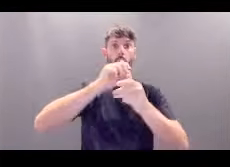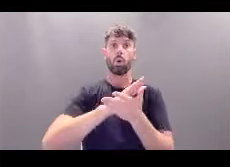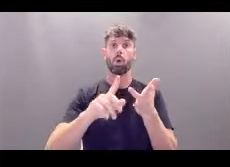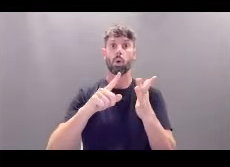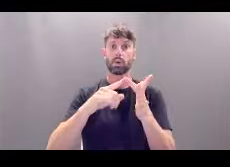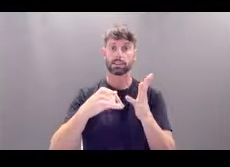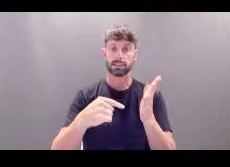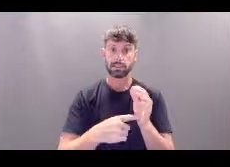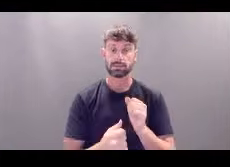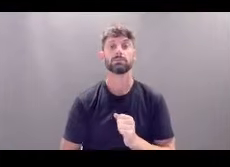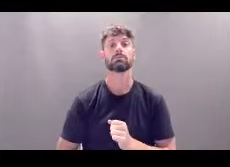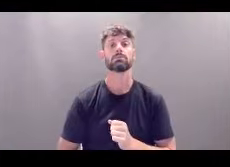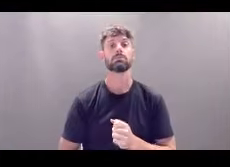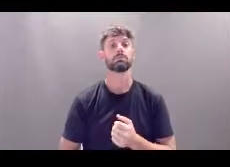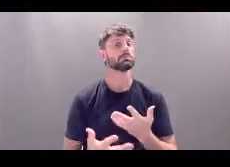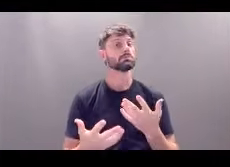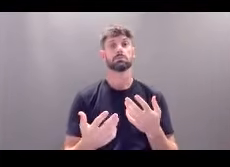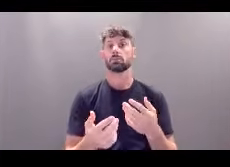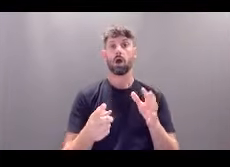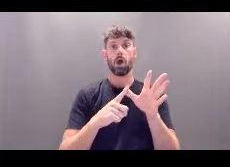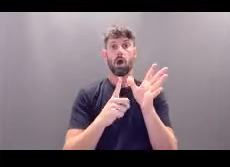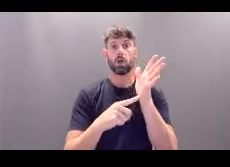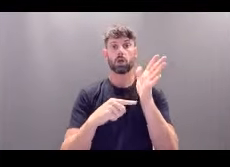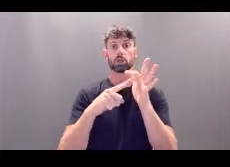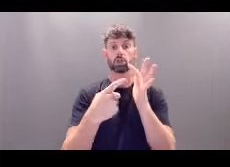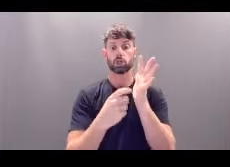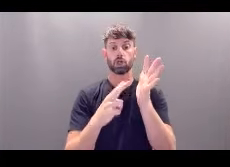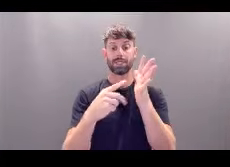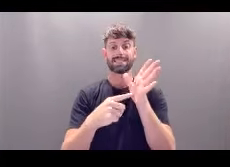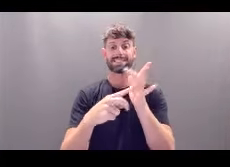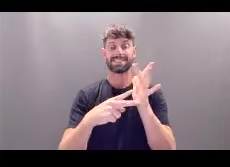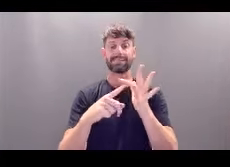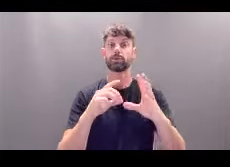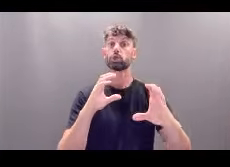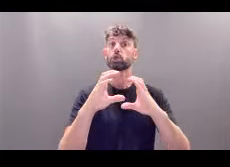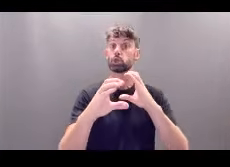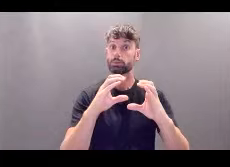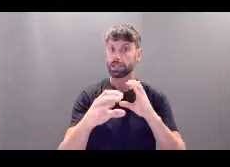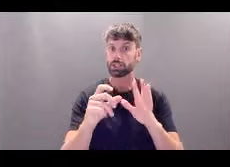alternative communication devices, manual wheelchairs